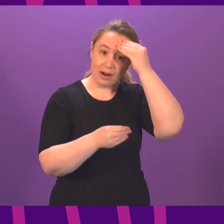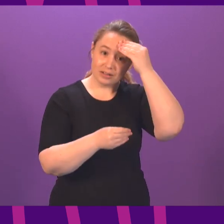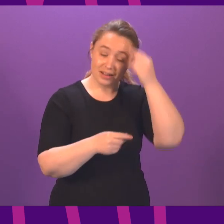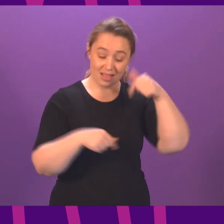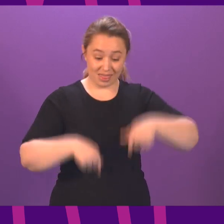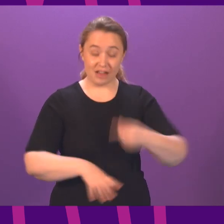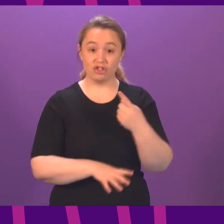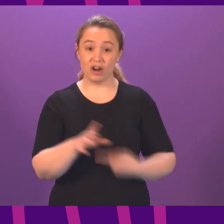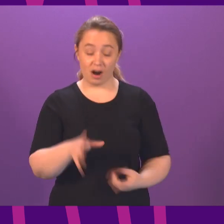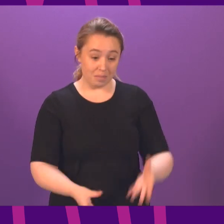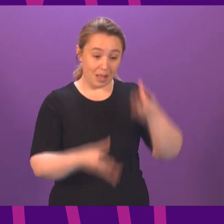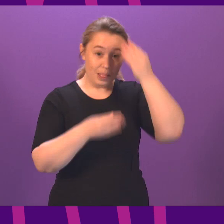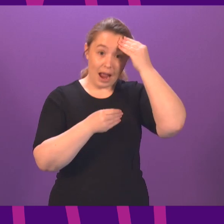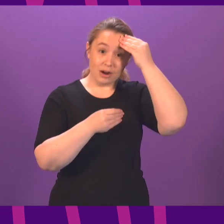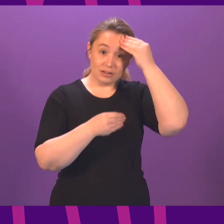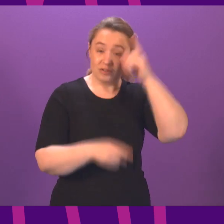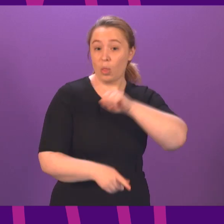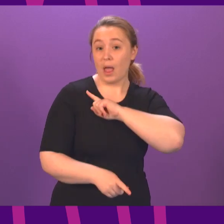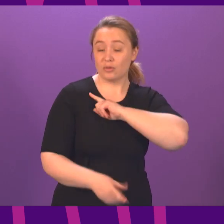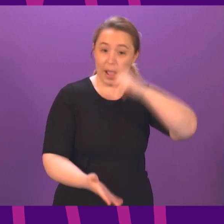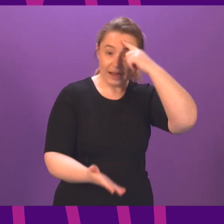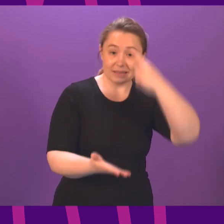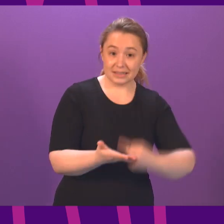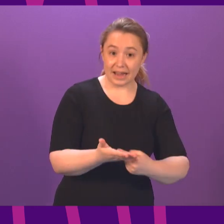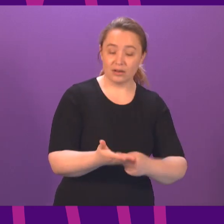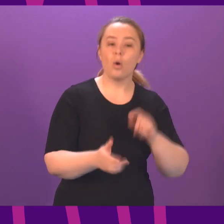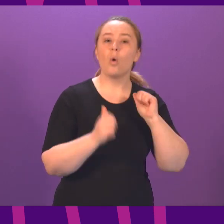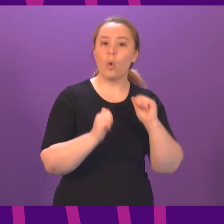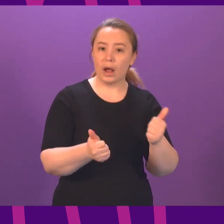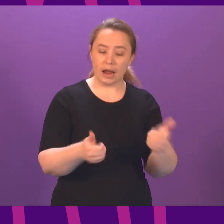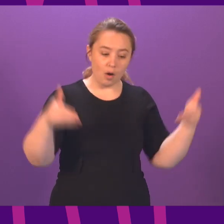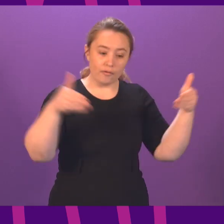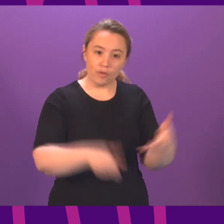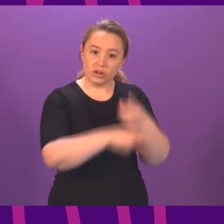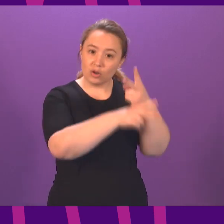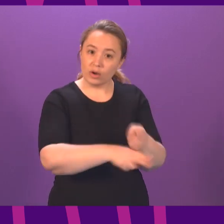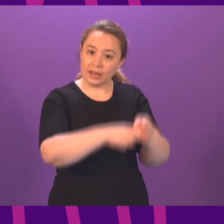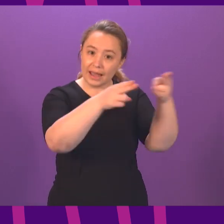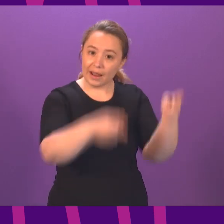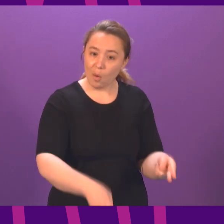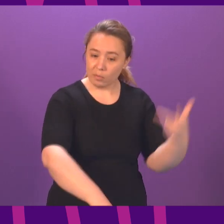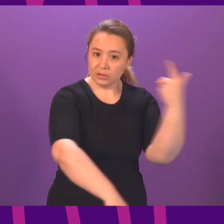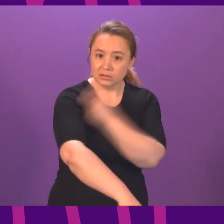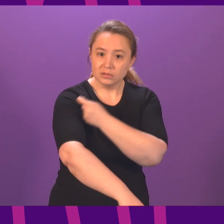last year, we made the decision to focus on getting the maximum number of people in care